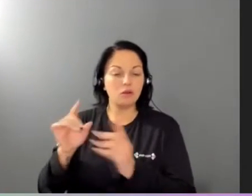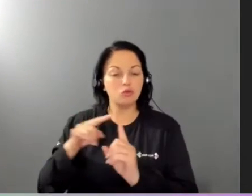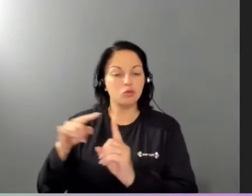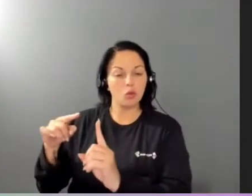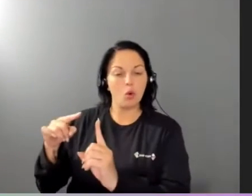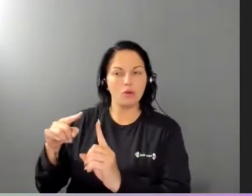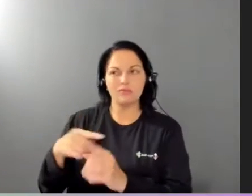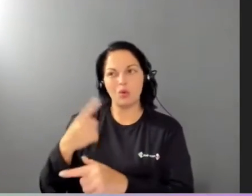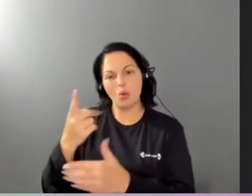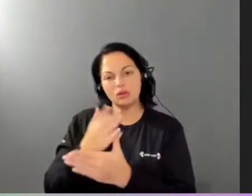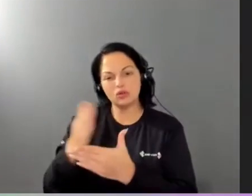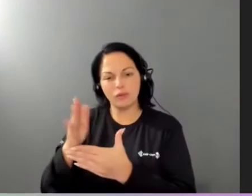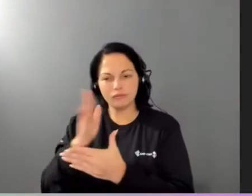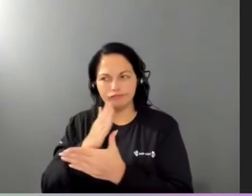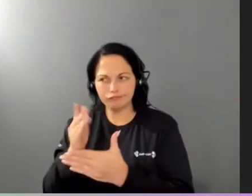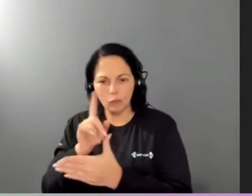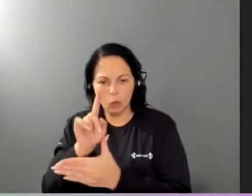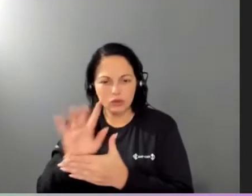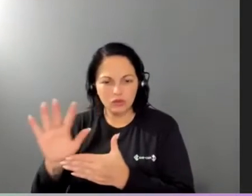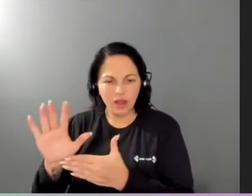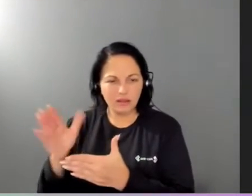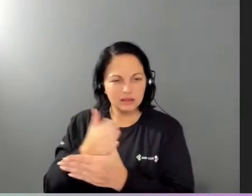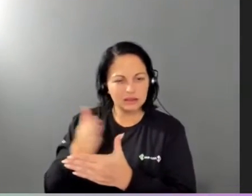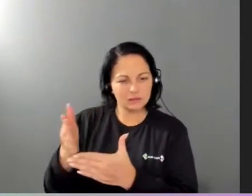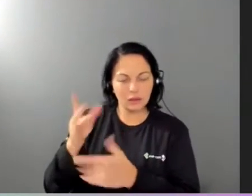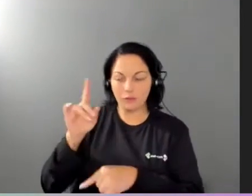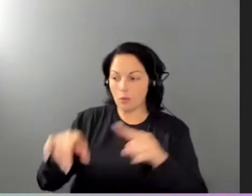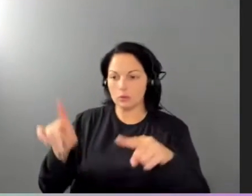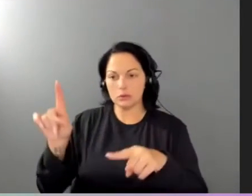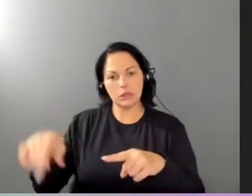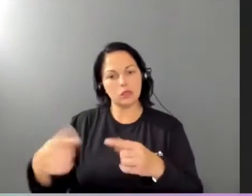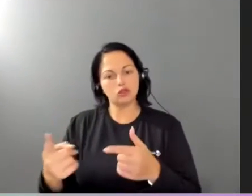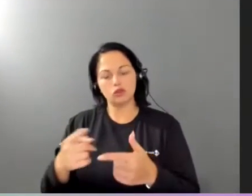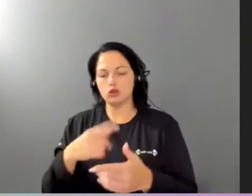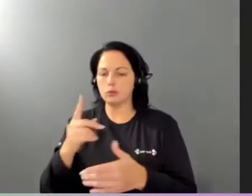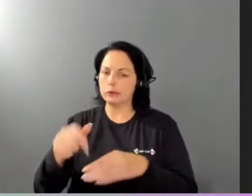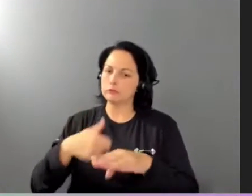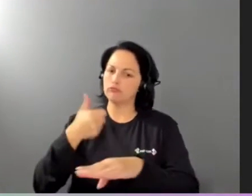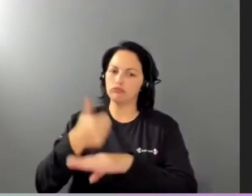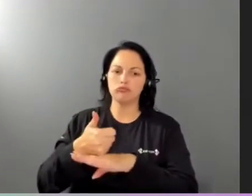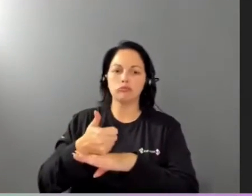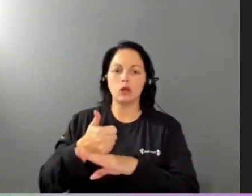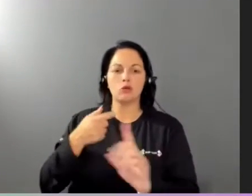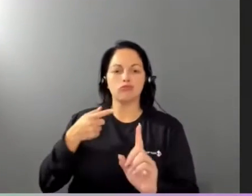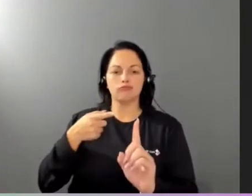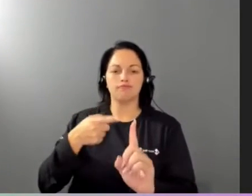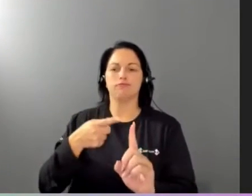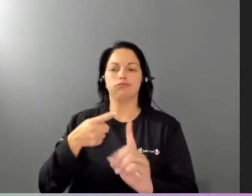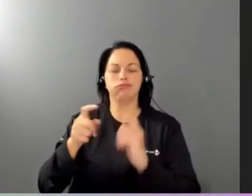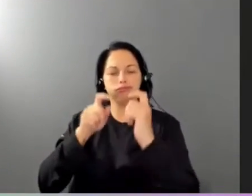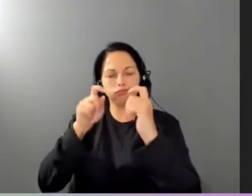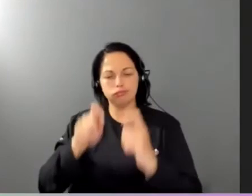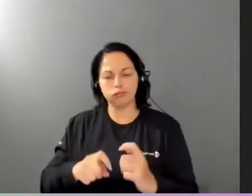They can't be mushy and a lot of overlap, if you want to be able to assign scores on a range of 1 to 5,